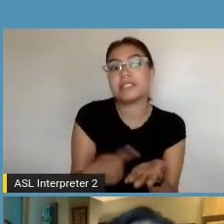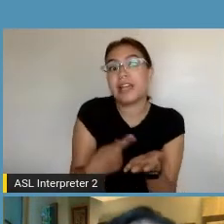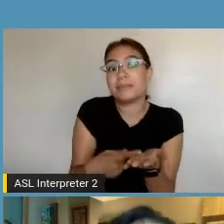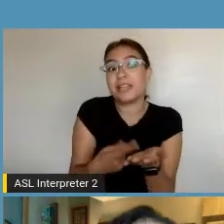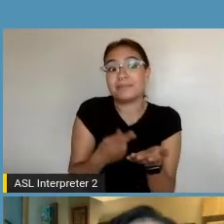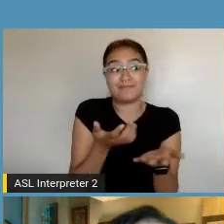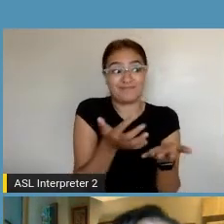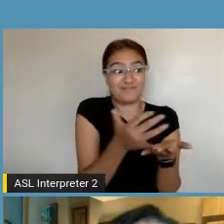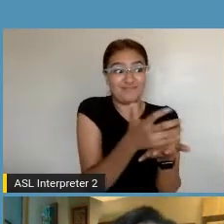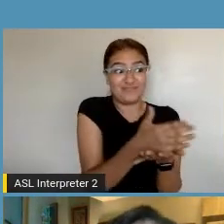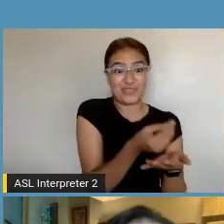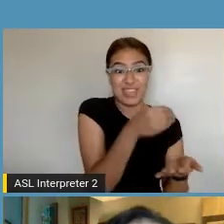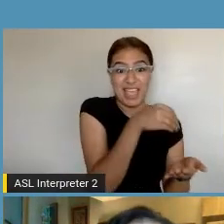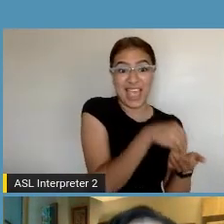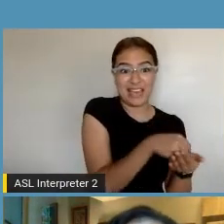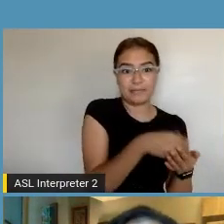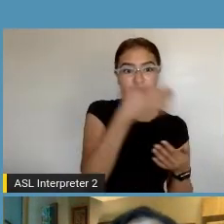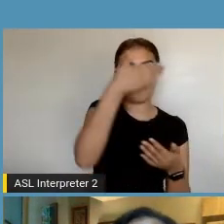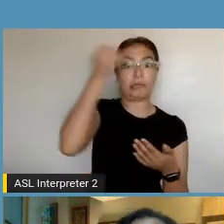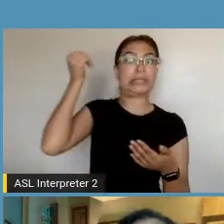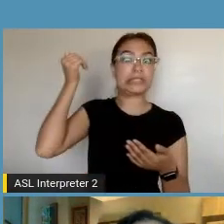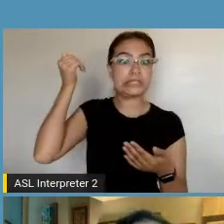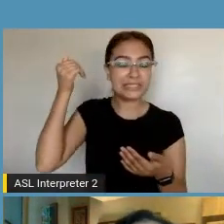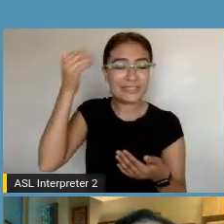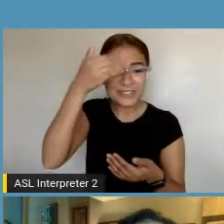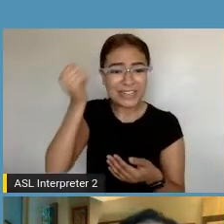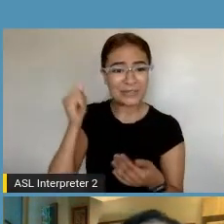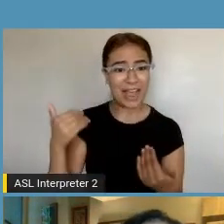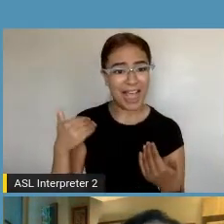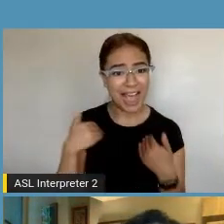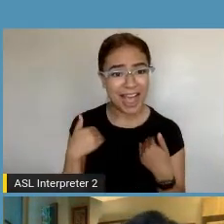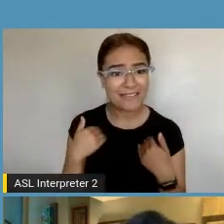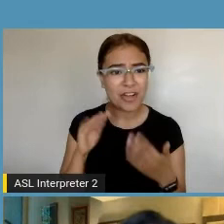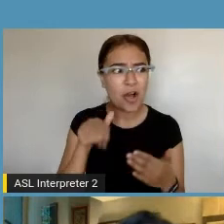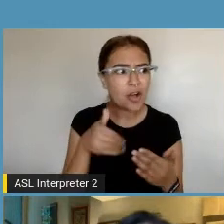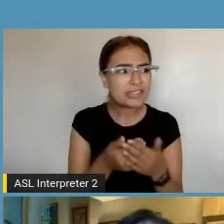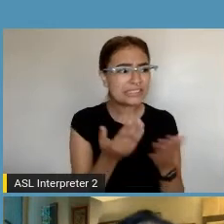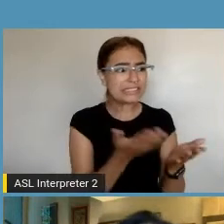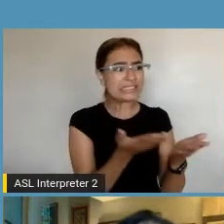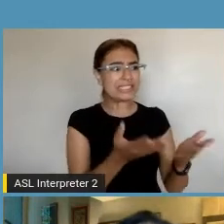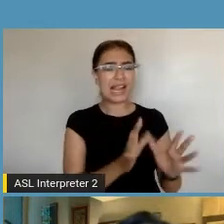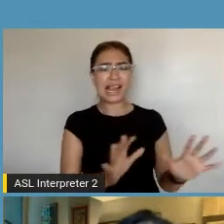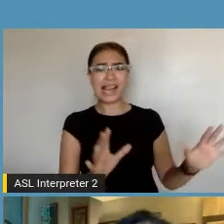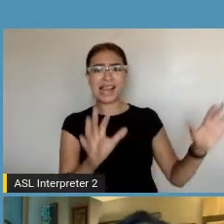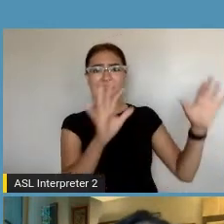and you forget what you have few forget all these things that you're keeping for safekeeping,